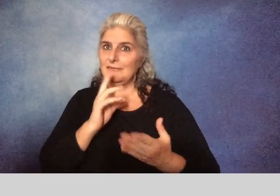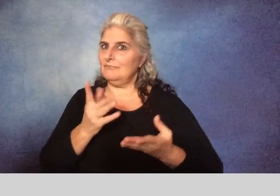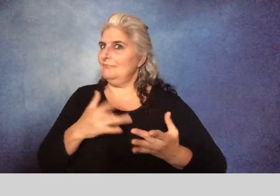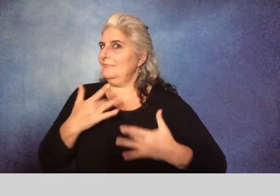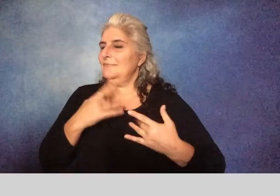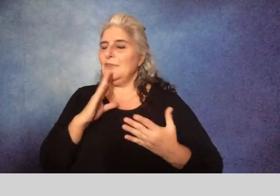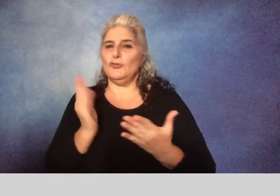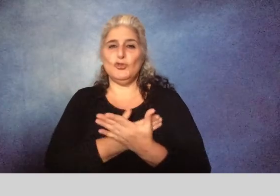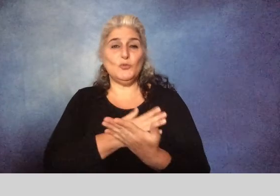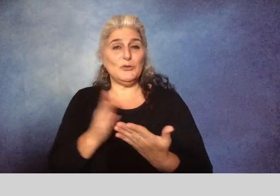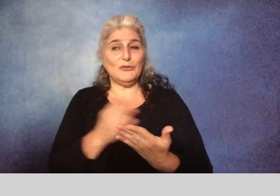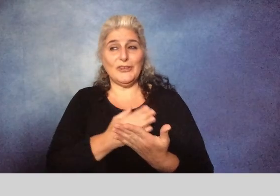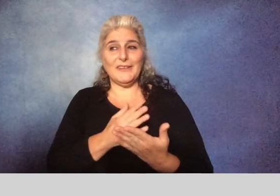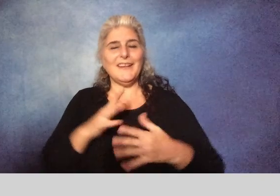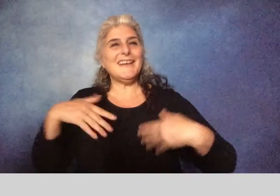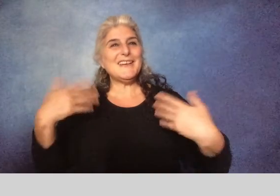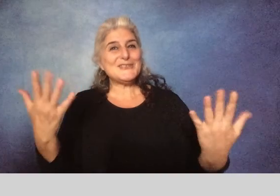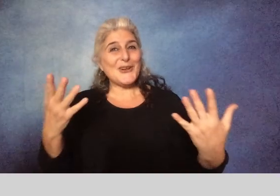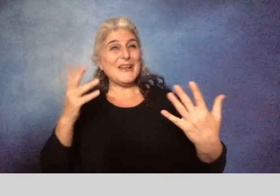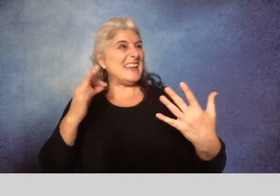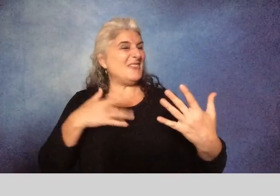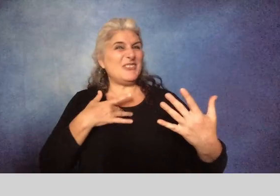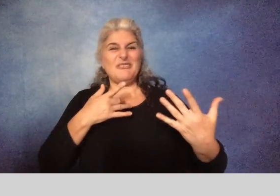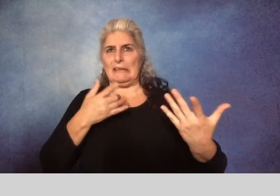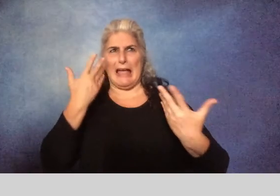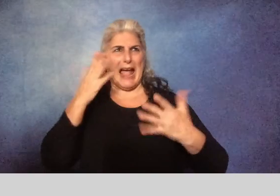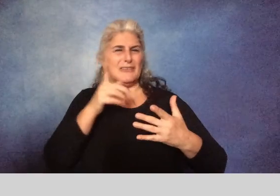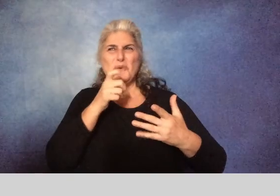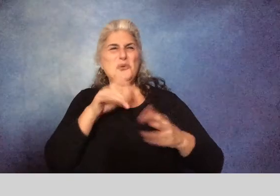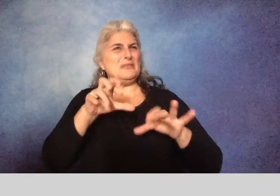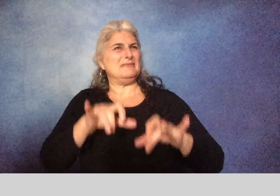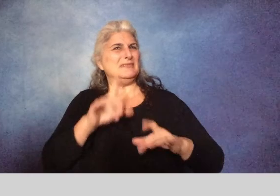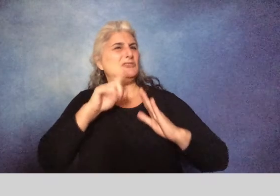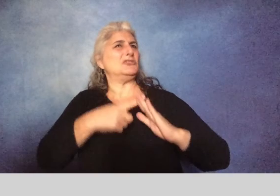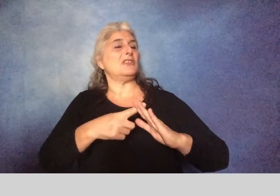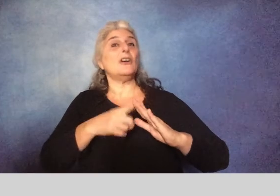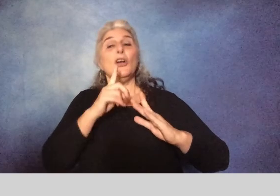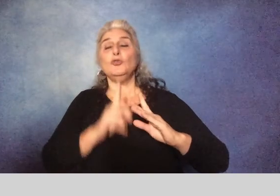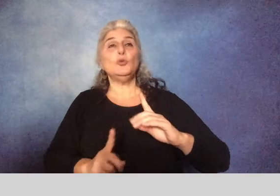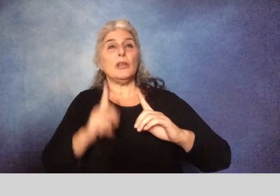If you find that you're lacking in inspiration and need a reference album, you can navigate to the top list and browse.